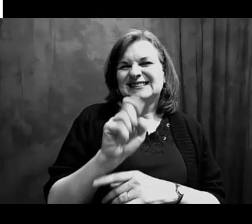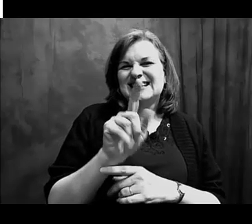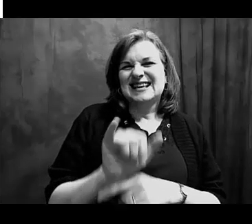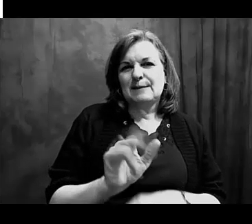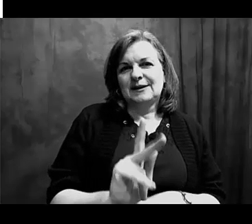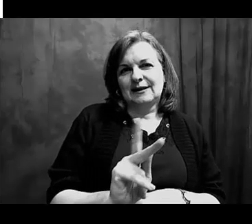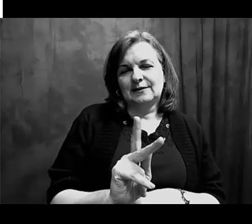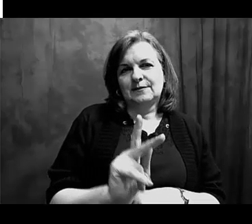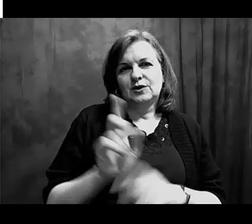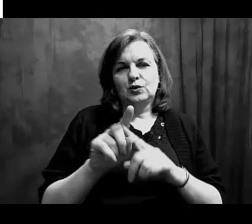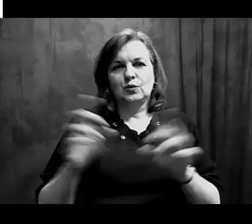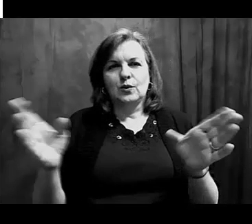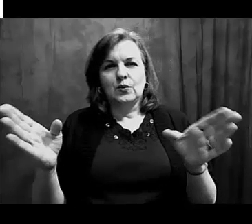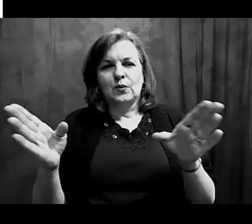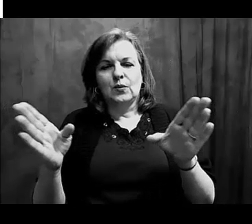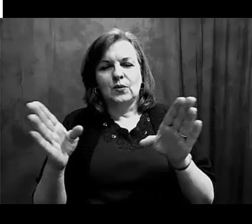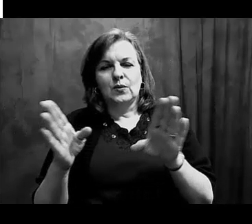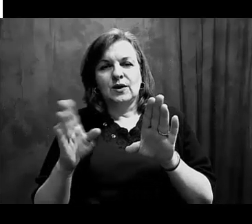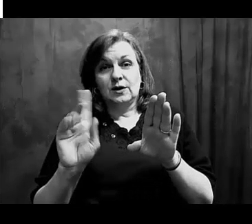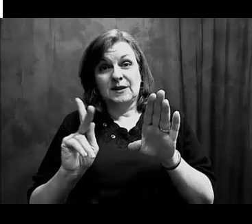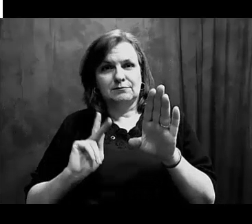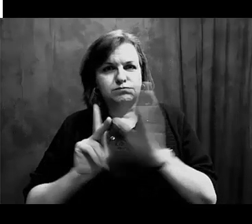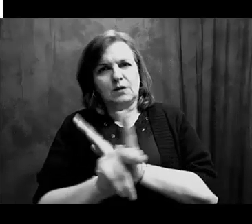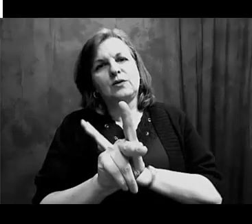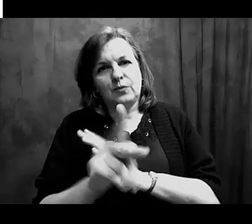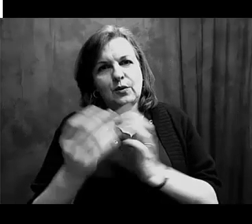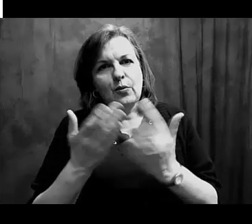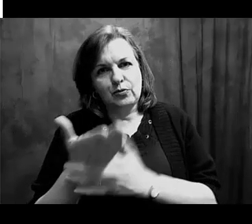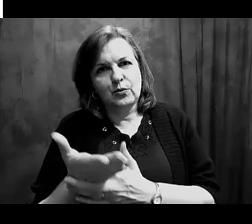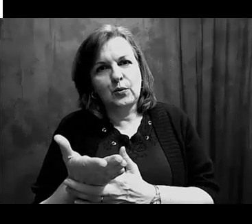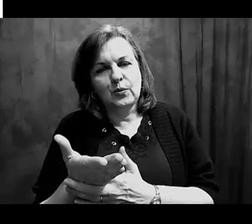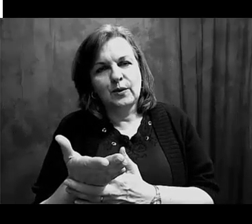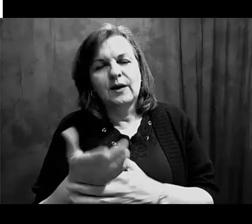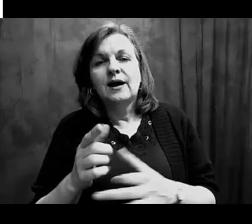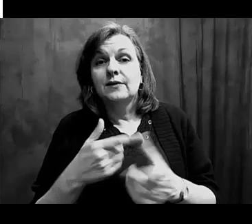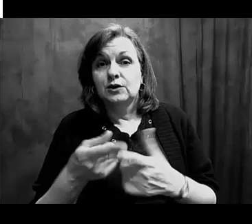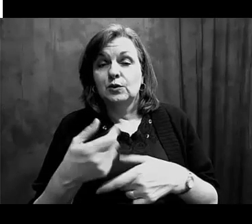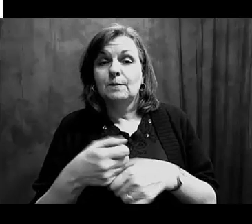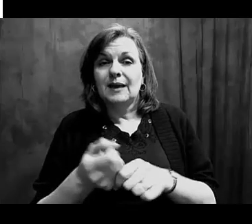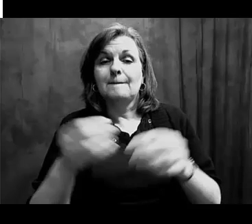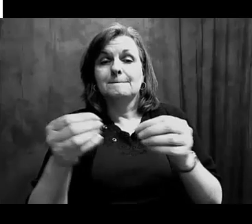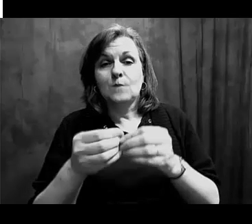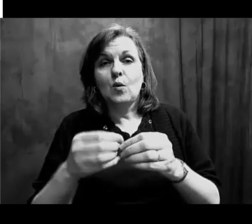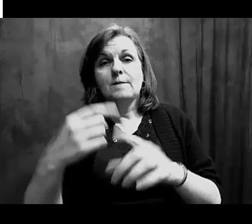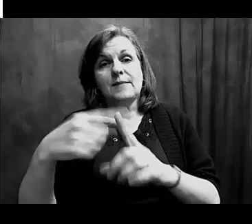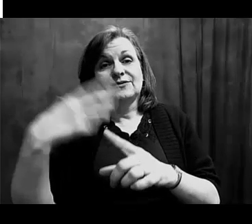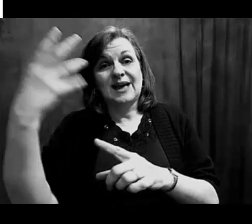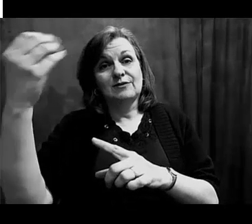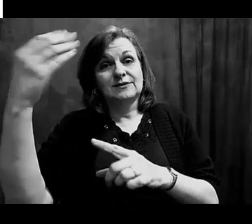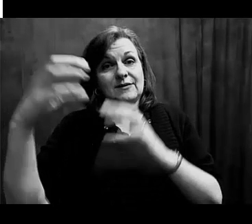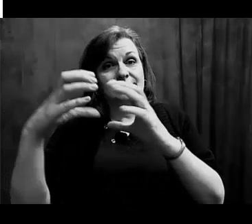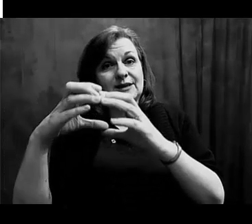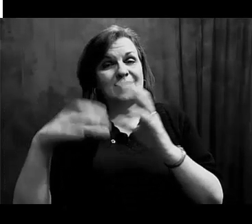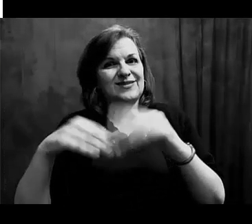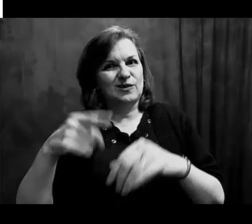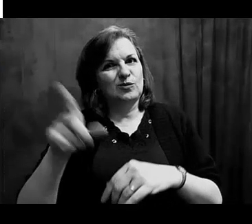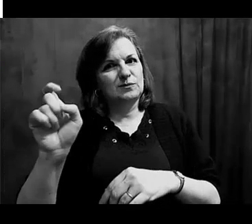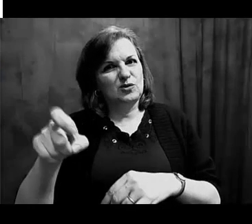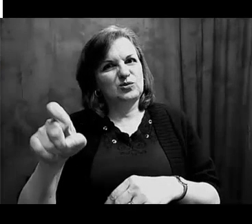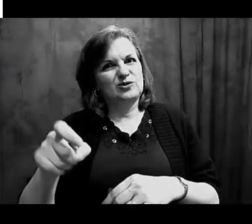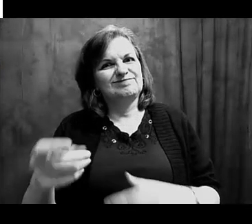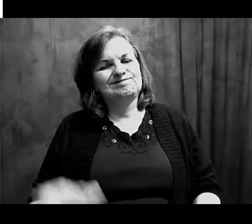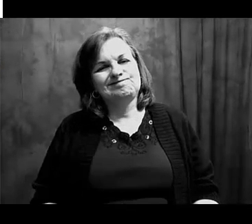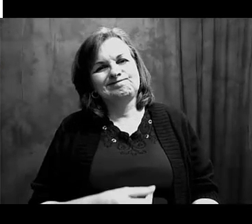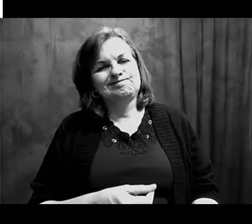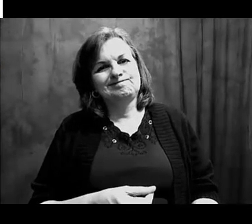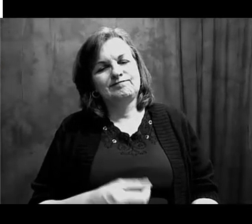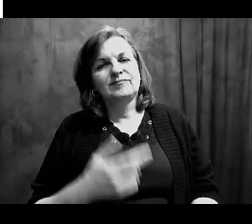you just snuck through there and because you snuck through there you made more positives outside than we were supposed to